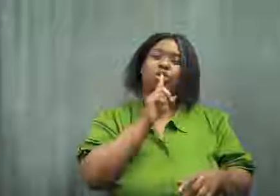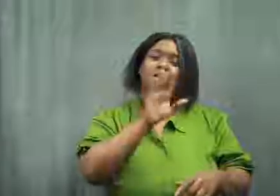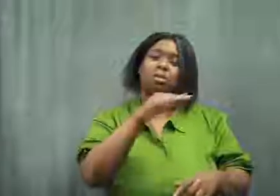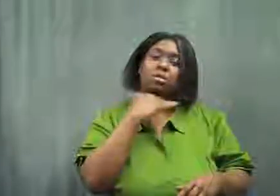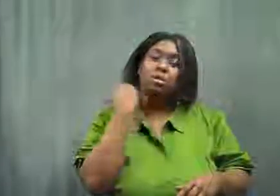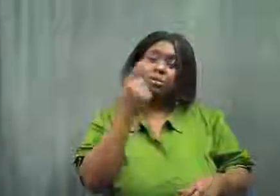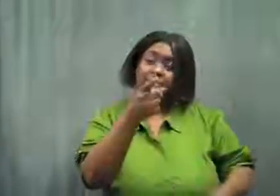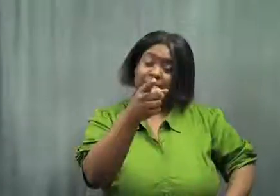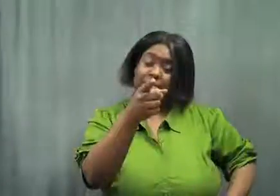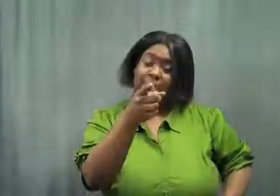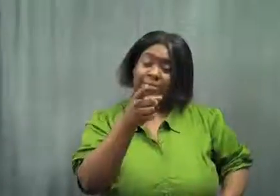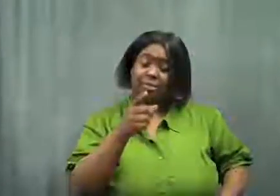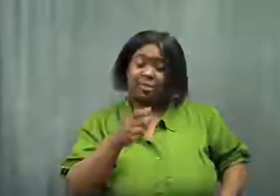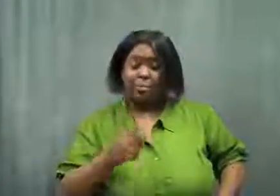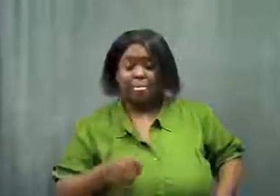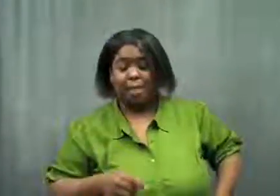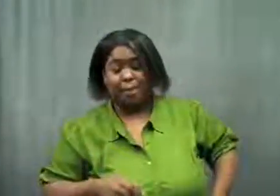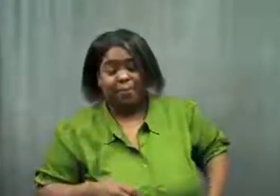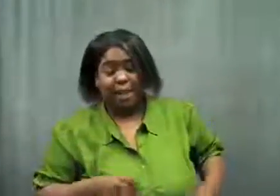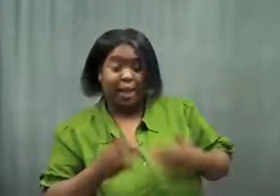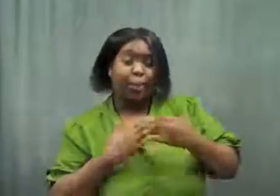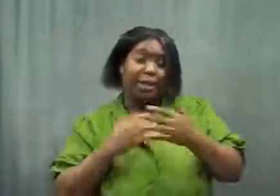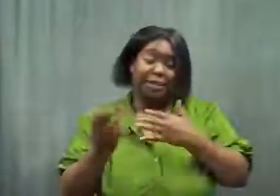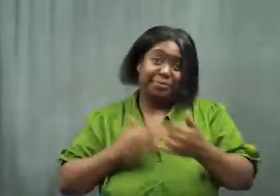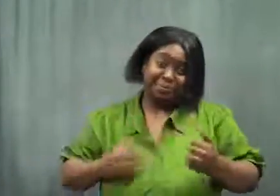Ok hey shhhh… stifle!